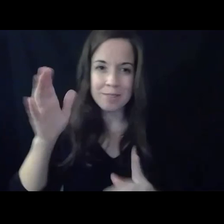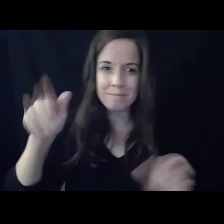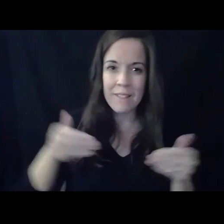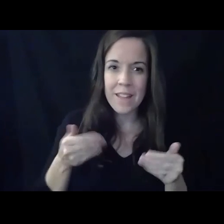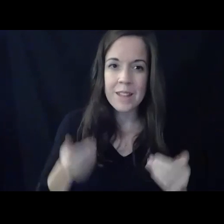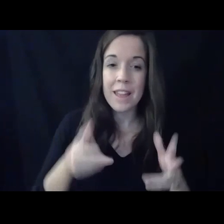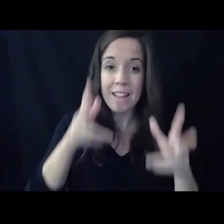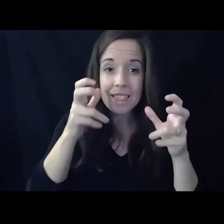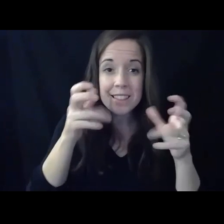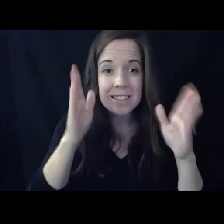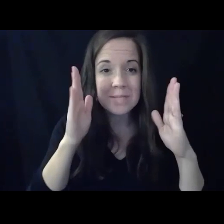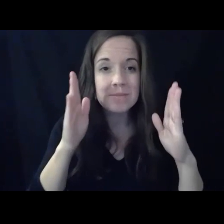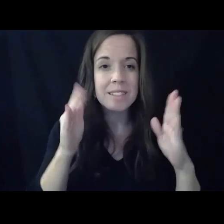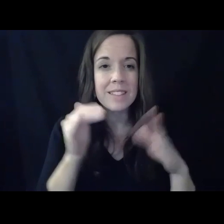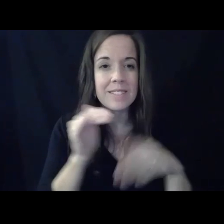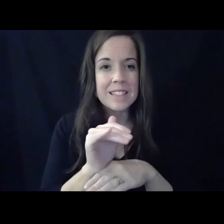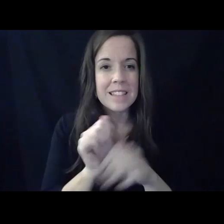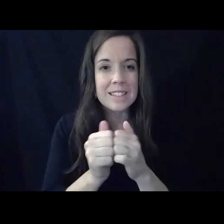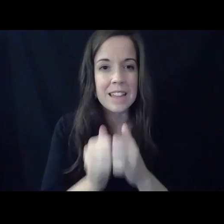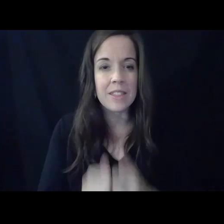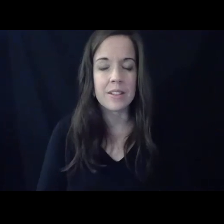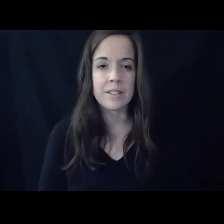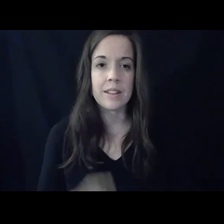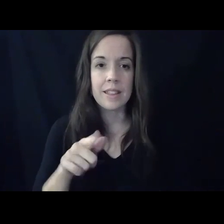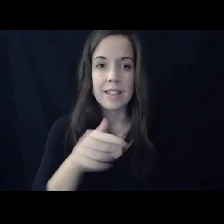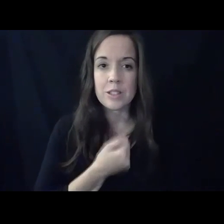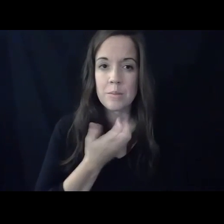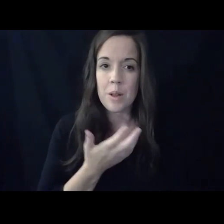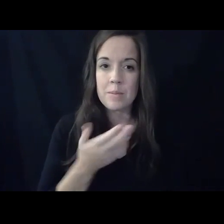spending this time together. This poem is called “Exegesis.”